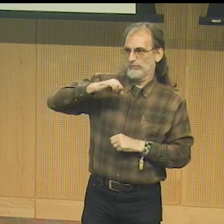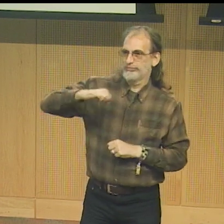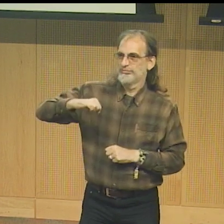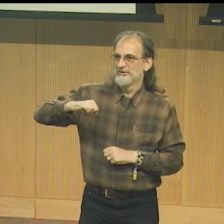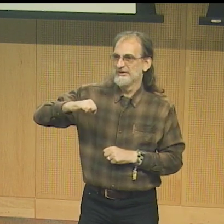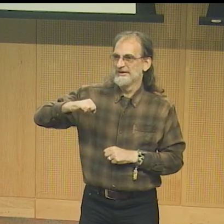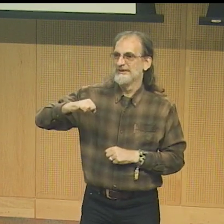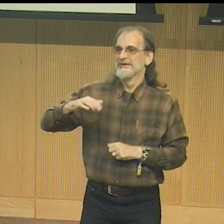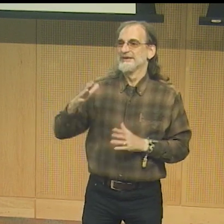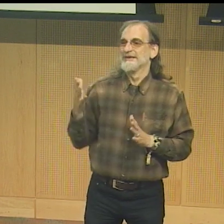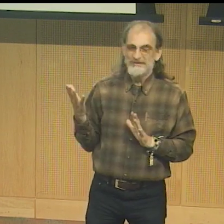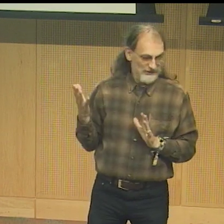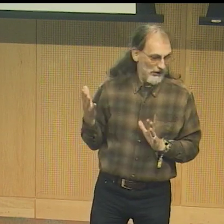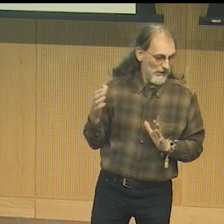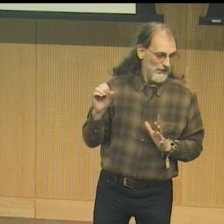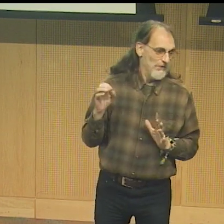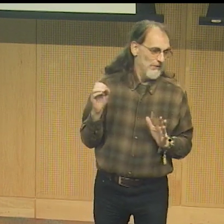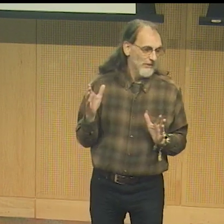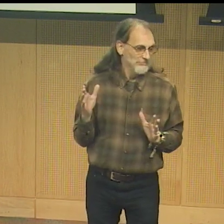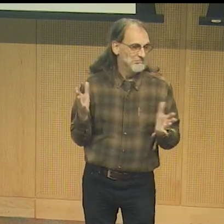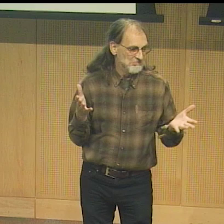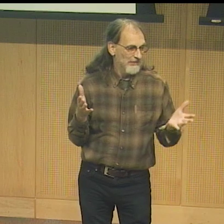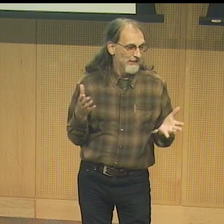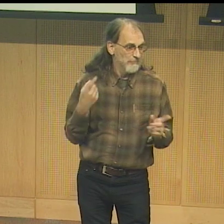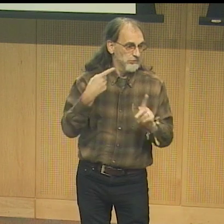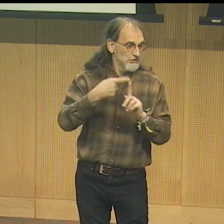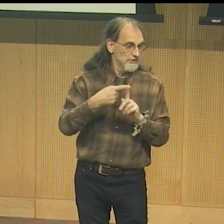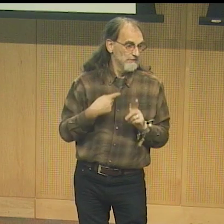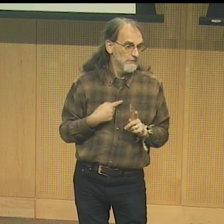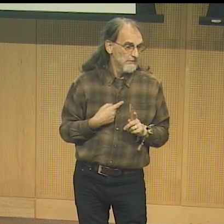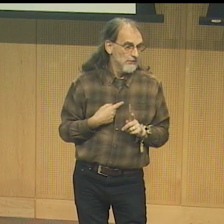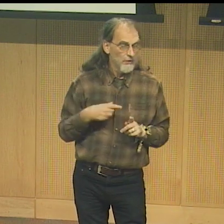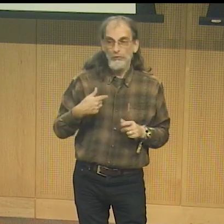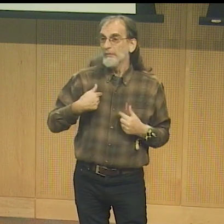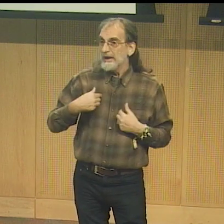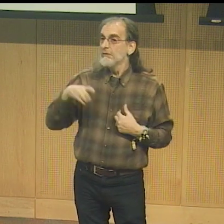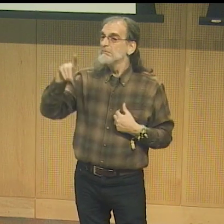He learned about culture and language and fought for that.